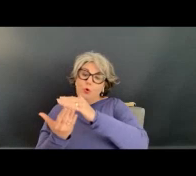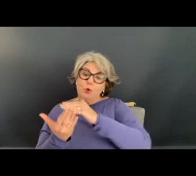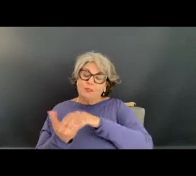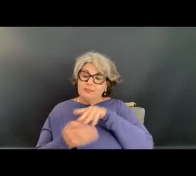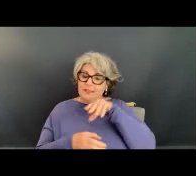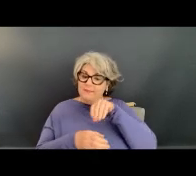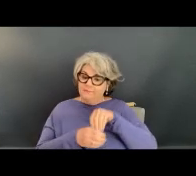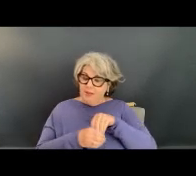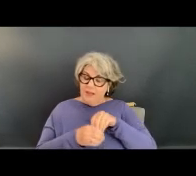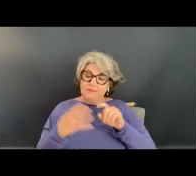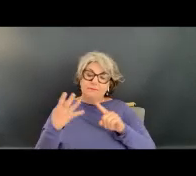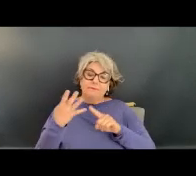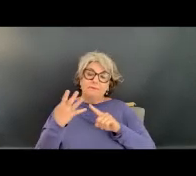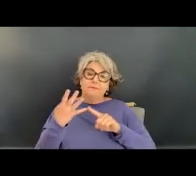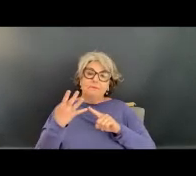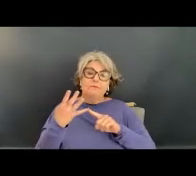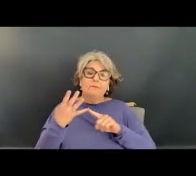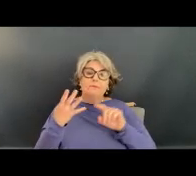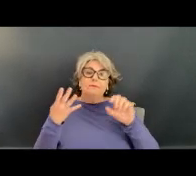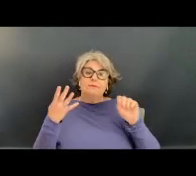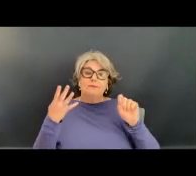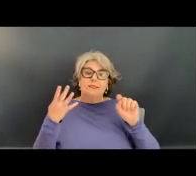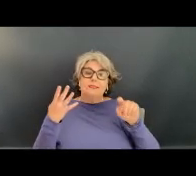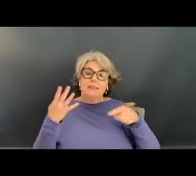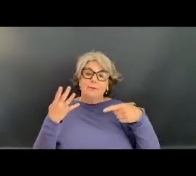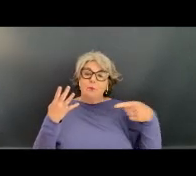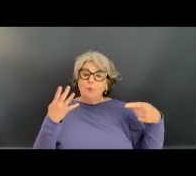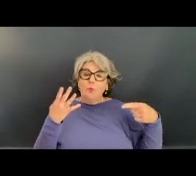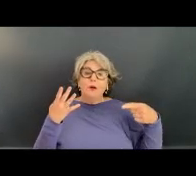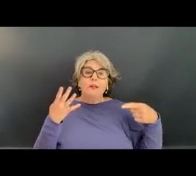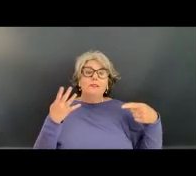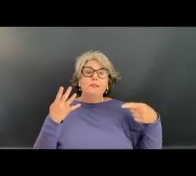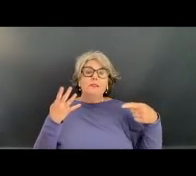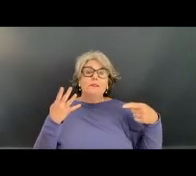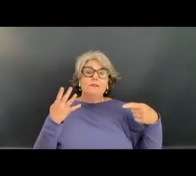One called step one inquiry approaches to teaching, recruits